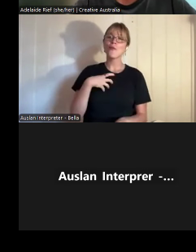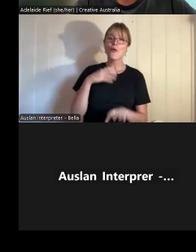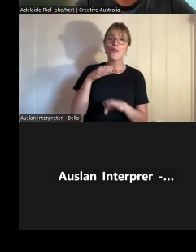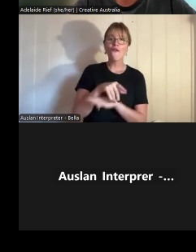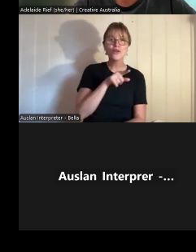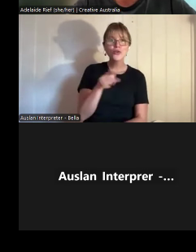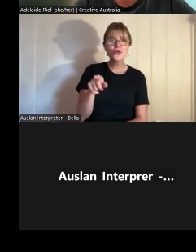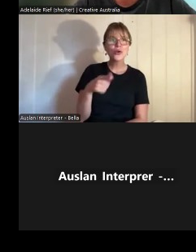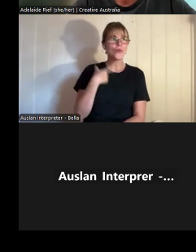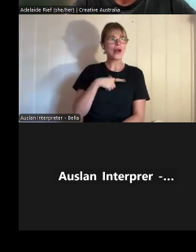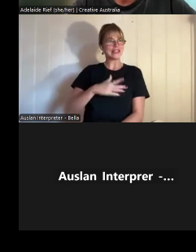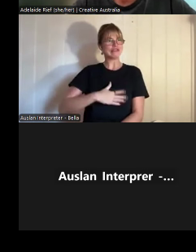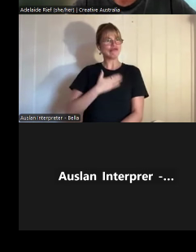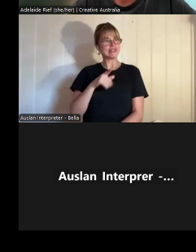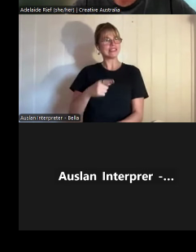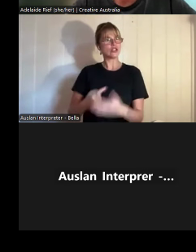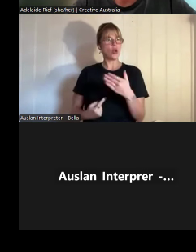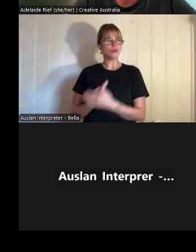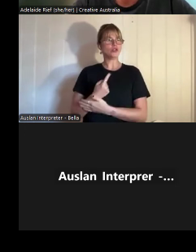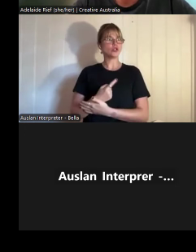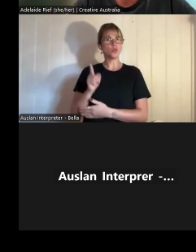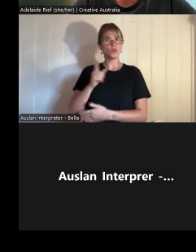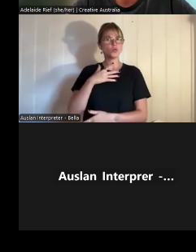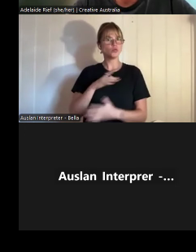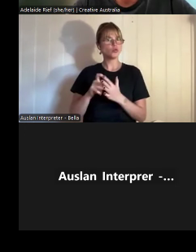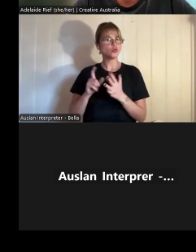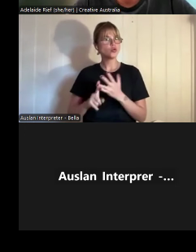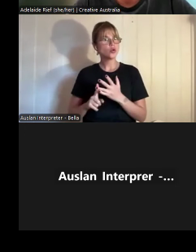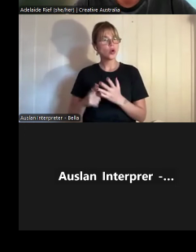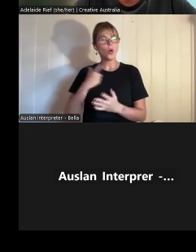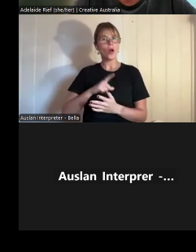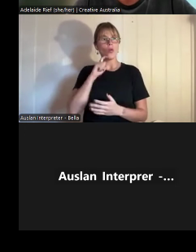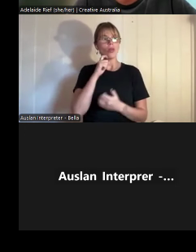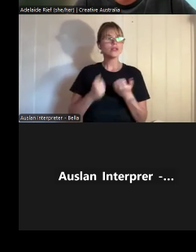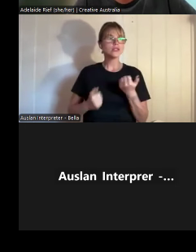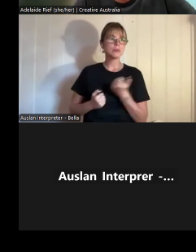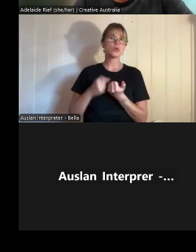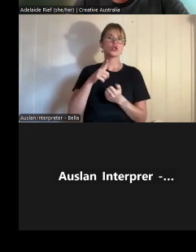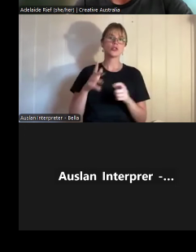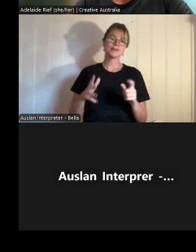in this opportunity, what you want to do and why that's going to support you to reach your goals.